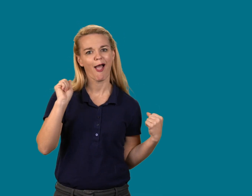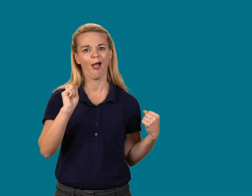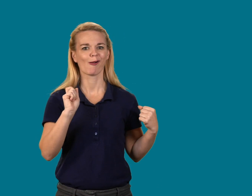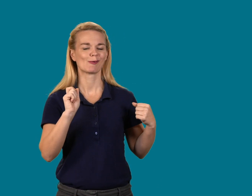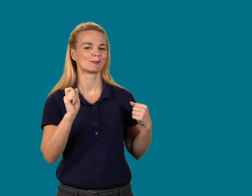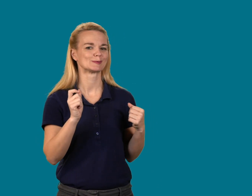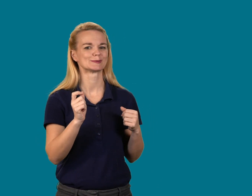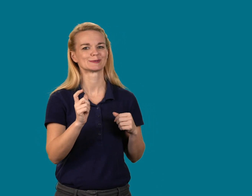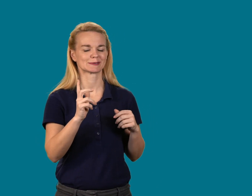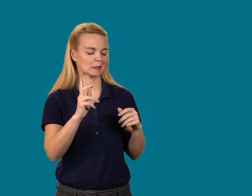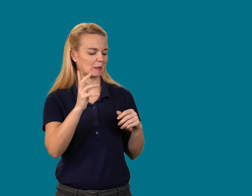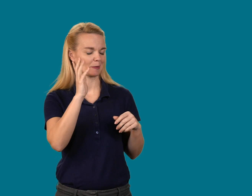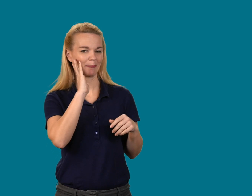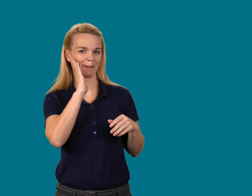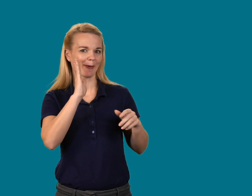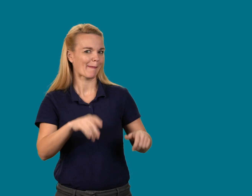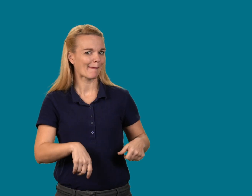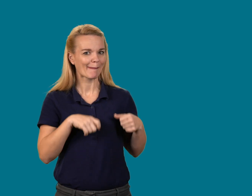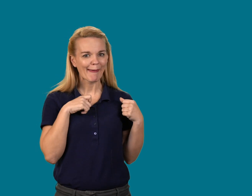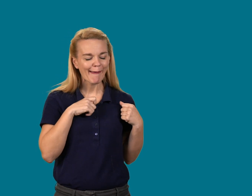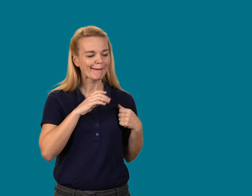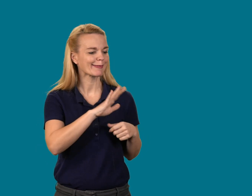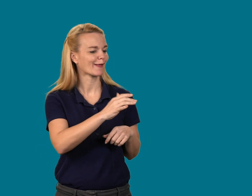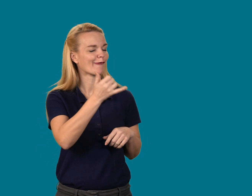towels, bedding, or electronics—